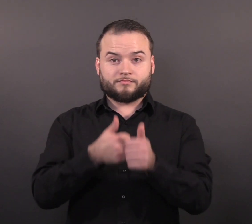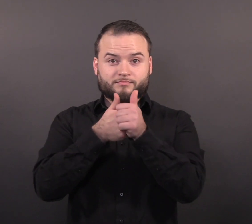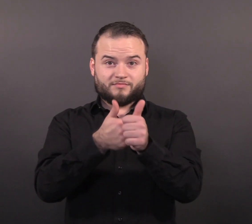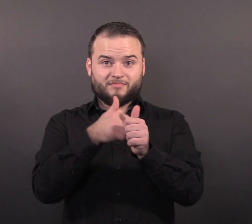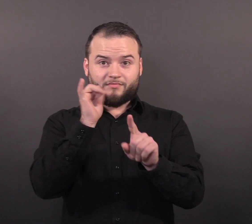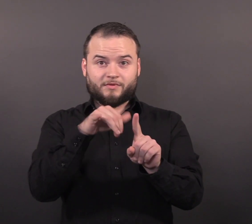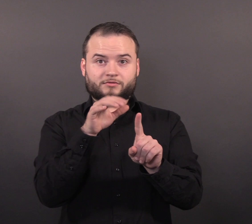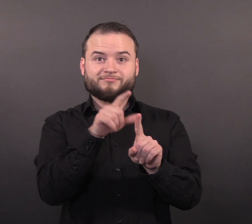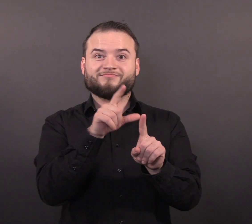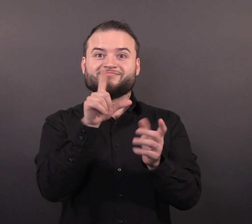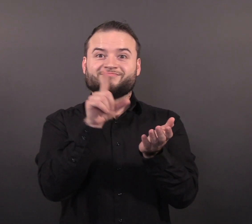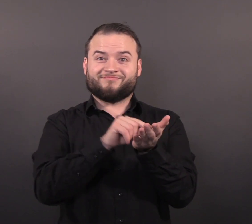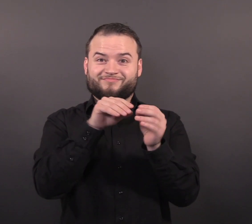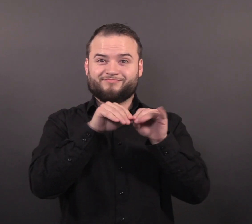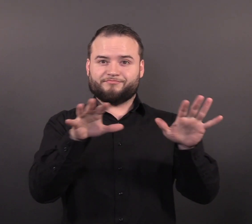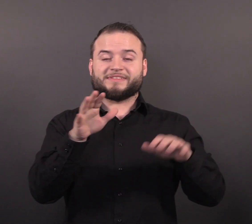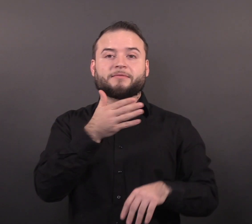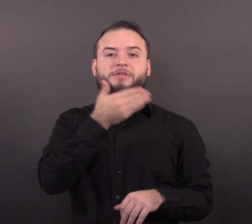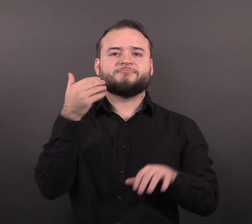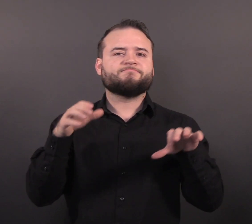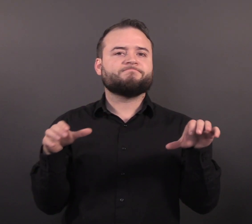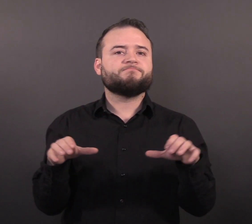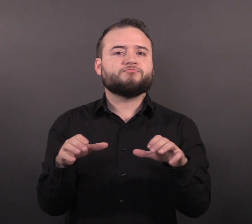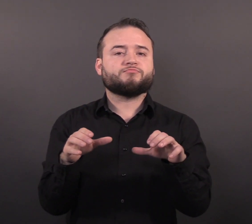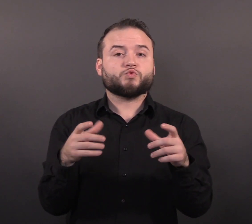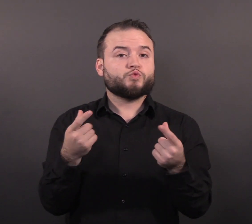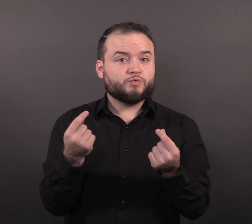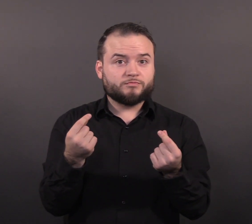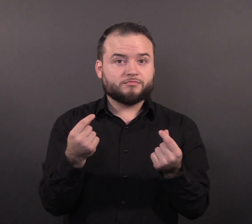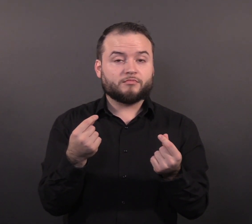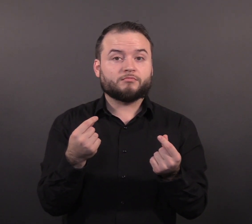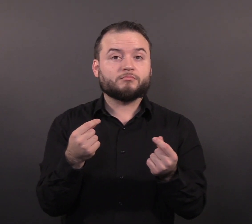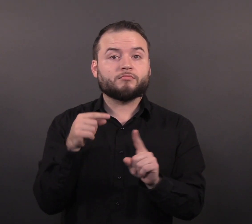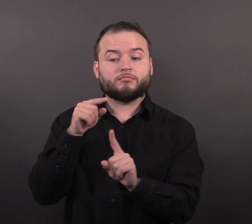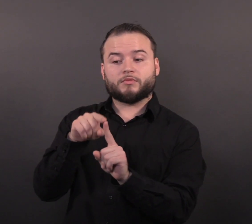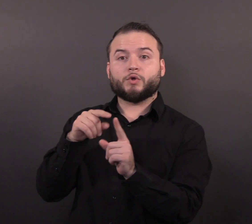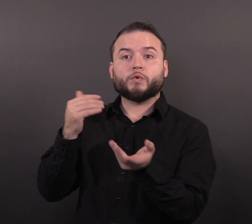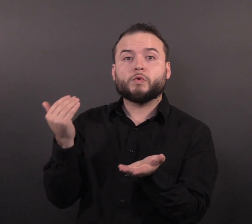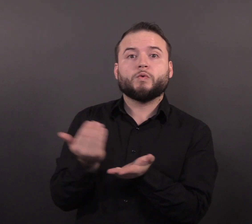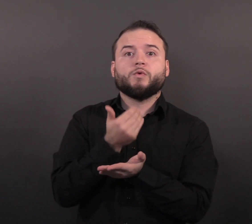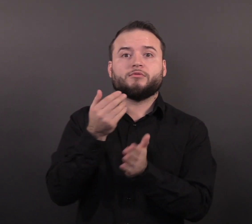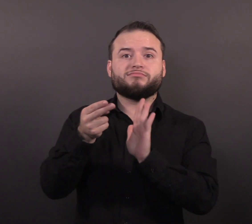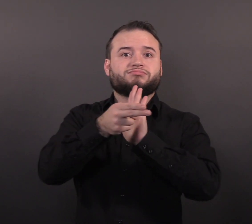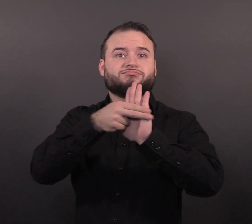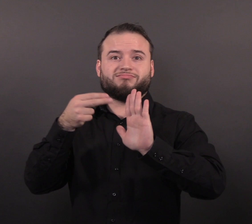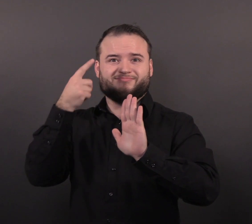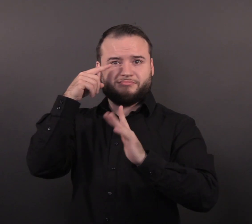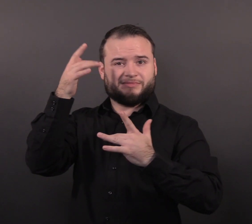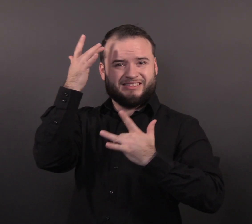According to these best practices, new disease names should be given with the aim to minimize